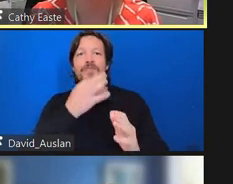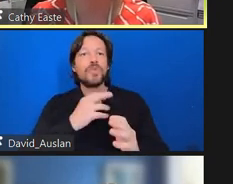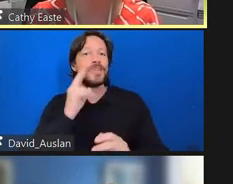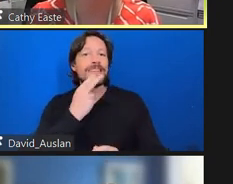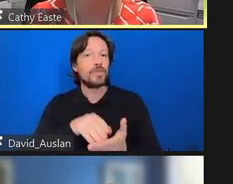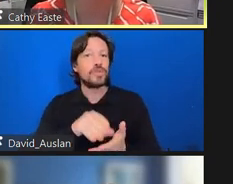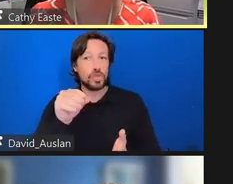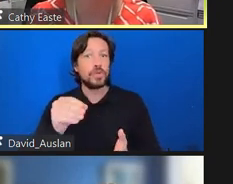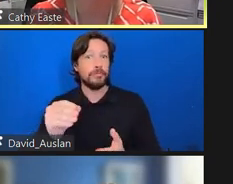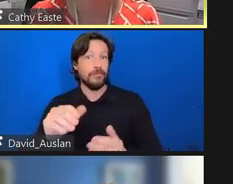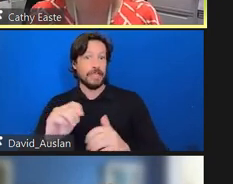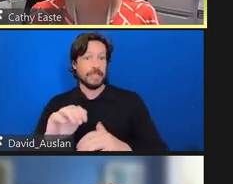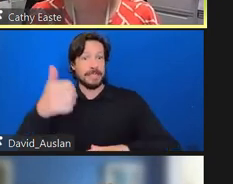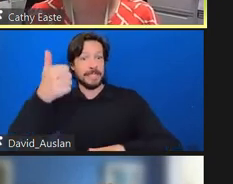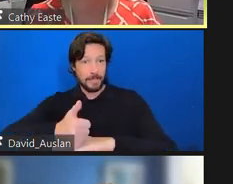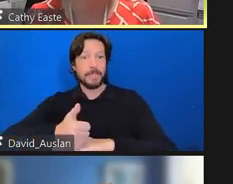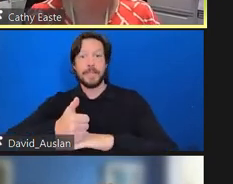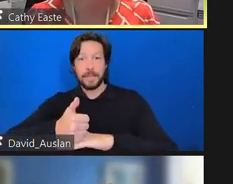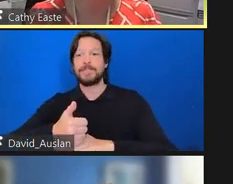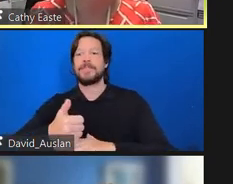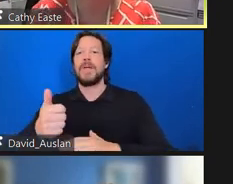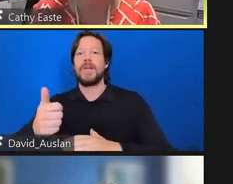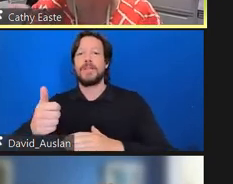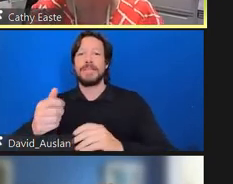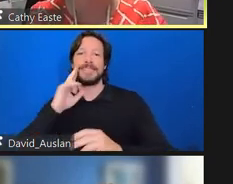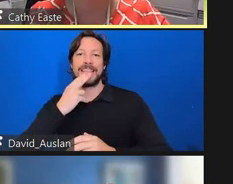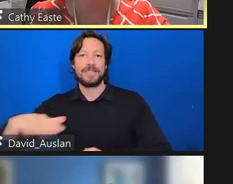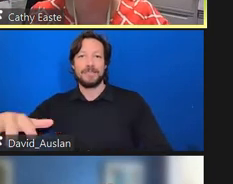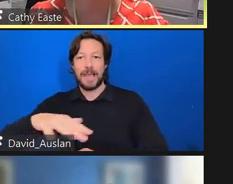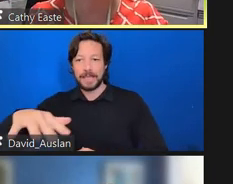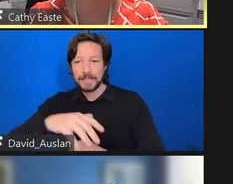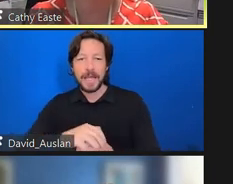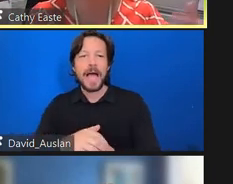set up a deaf space this year. We have a few isolated students here at Griffith,